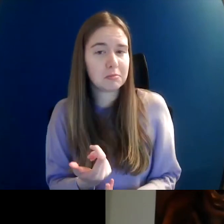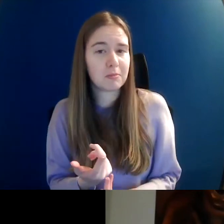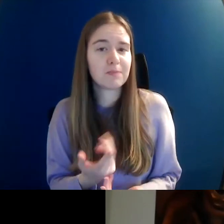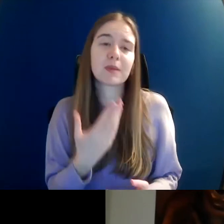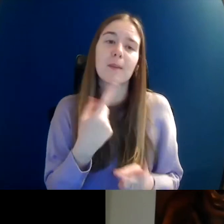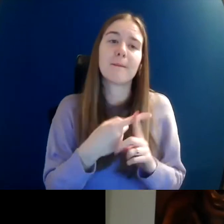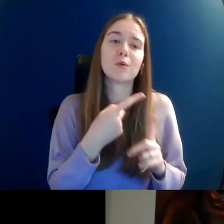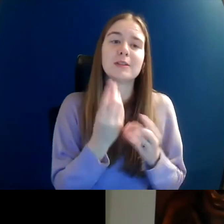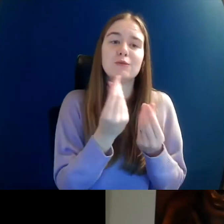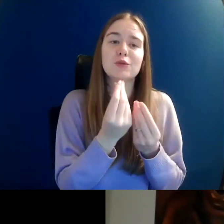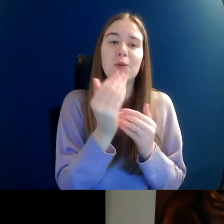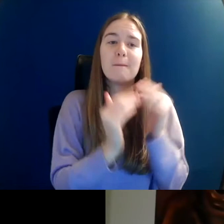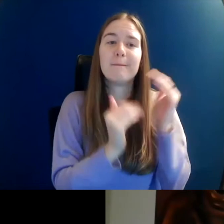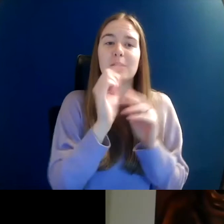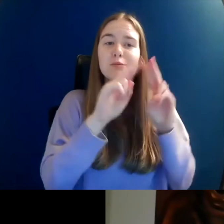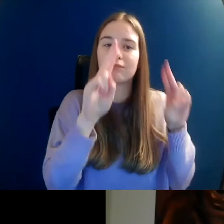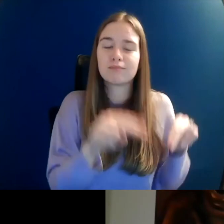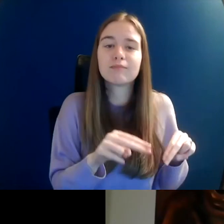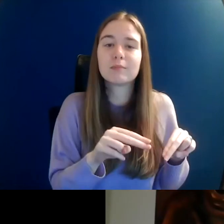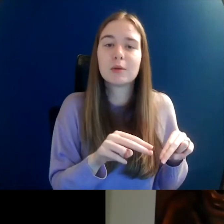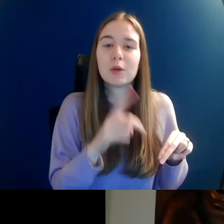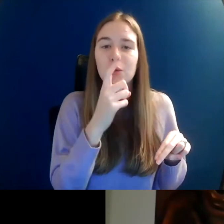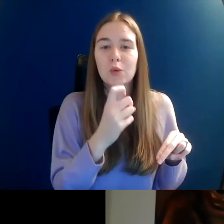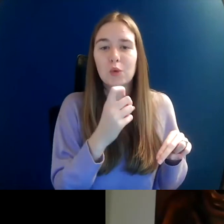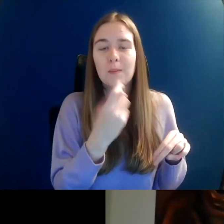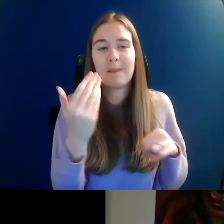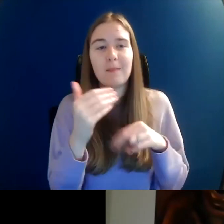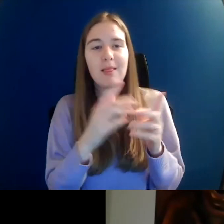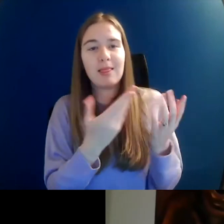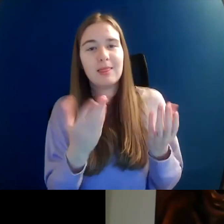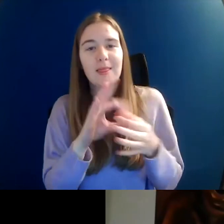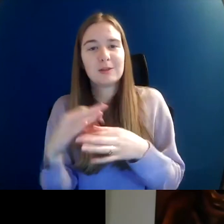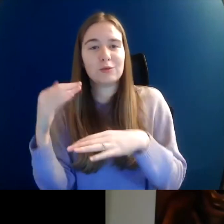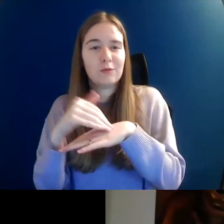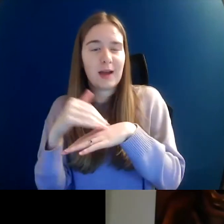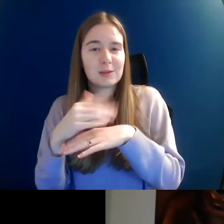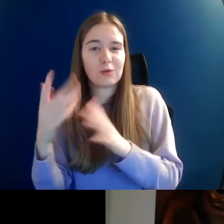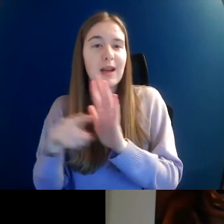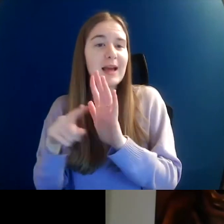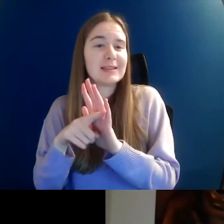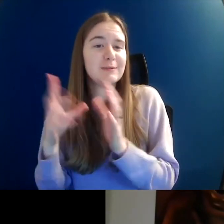to build a house be outweighed by the effects, or rather lack of negative effects on the climate?